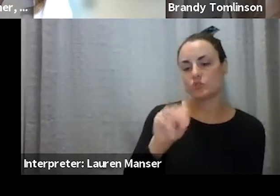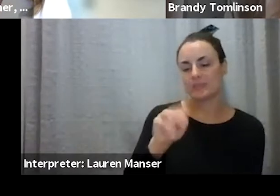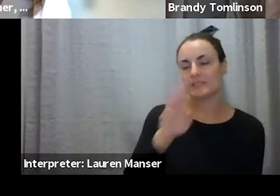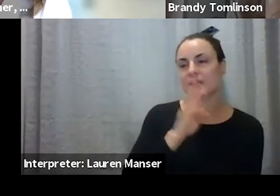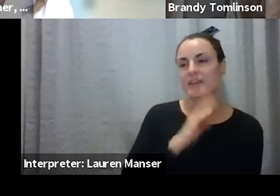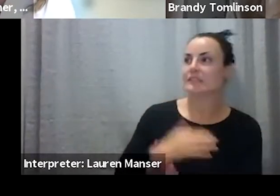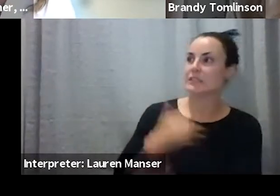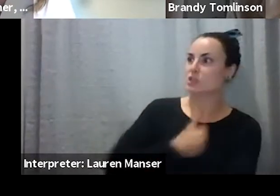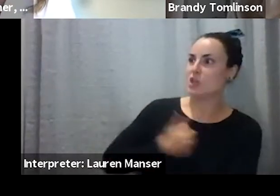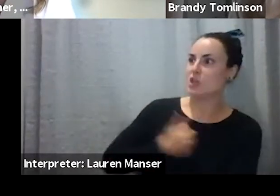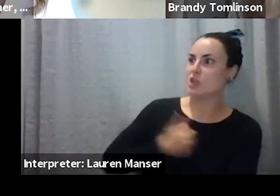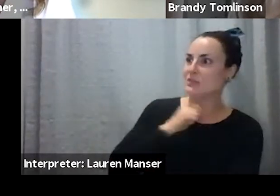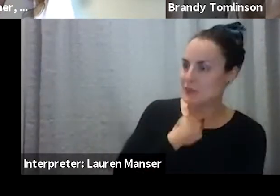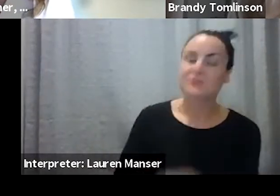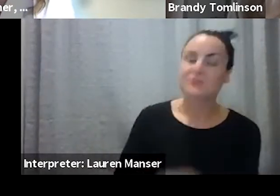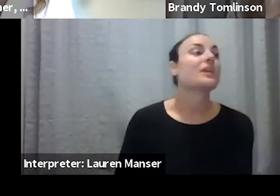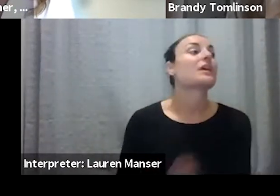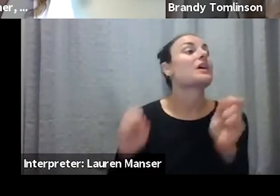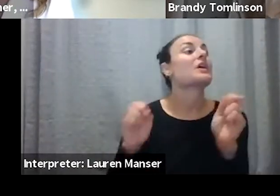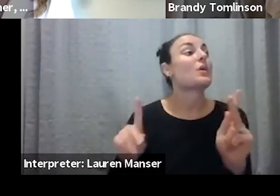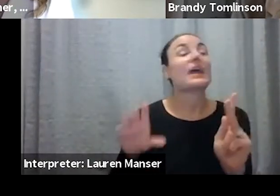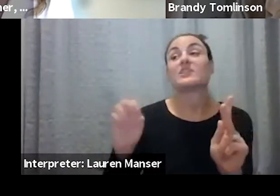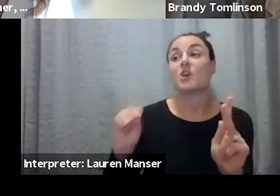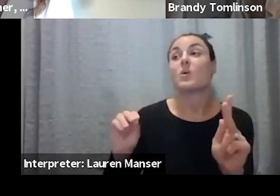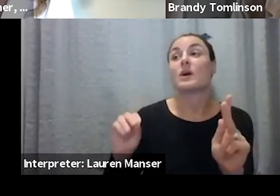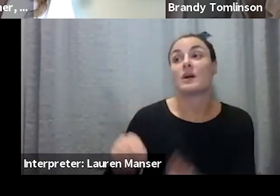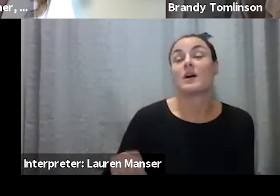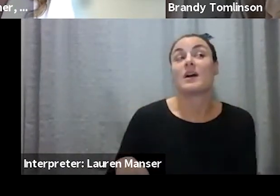but there's a difference in the post-secondary level,